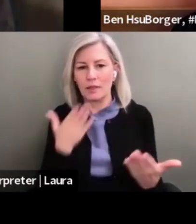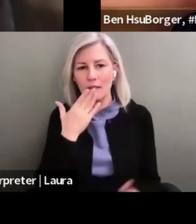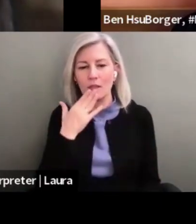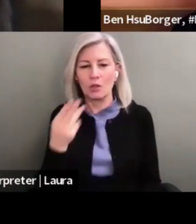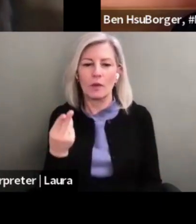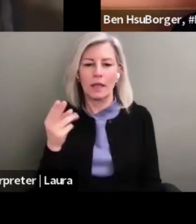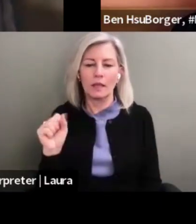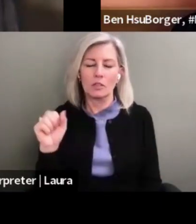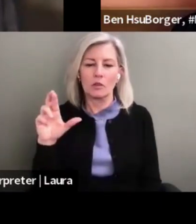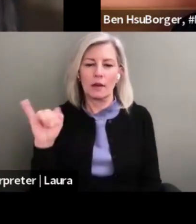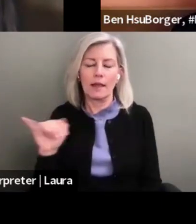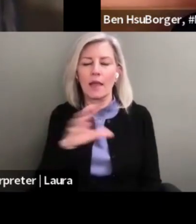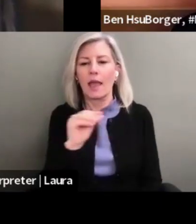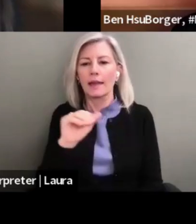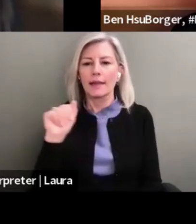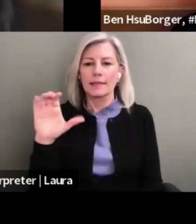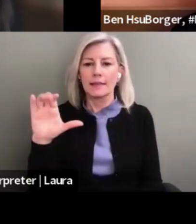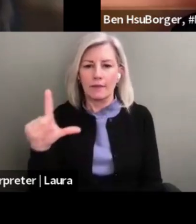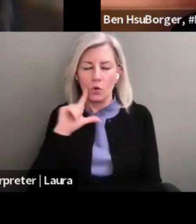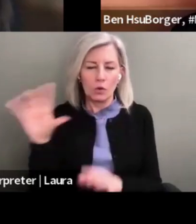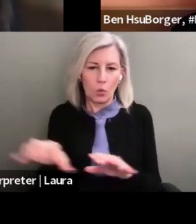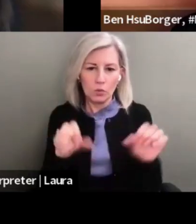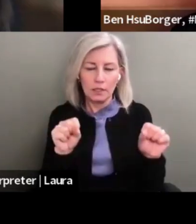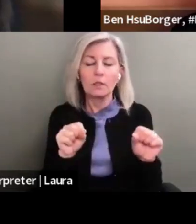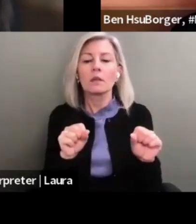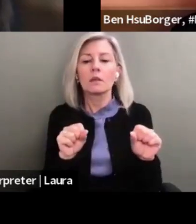to solve these problems and give people the care they need.